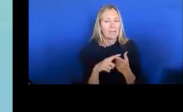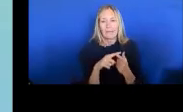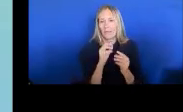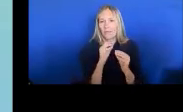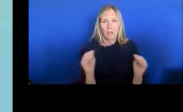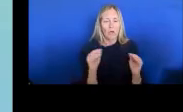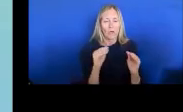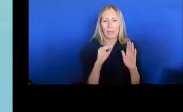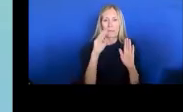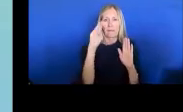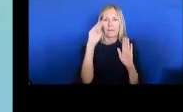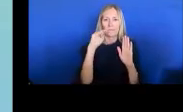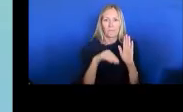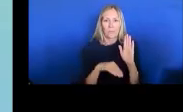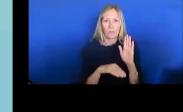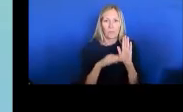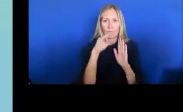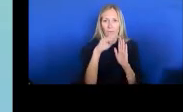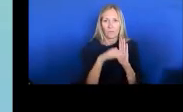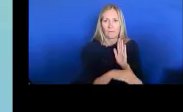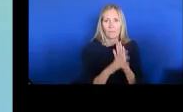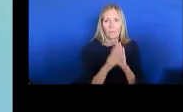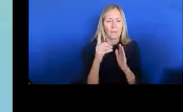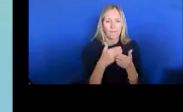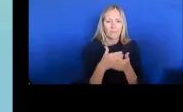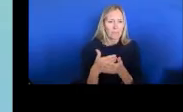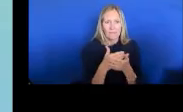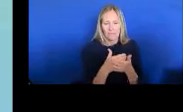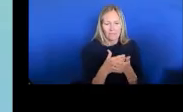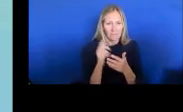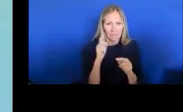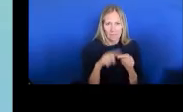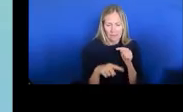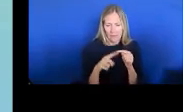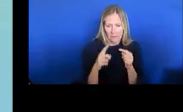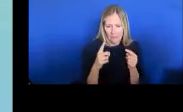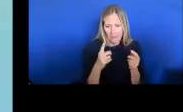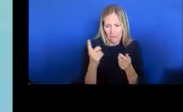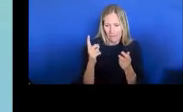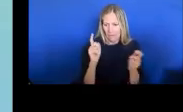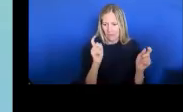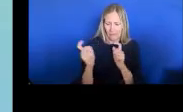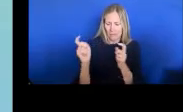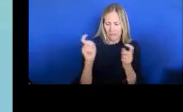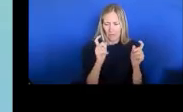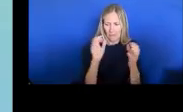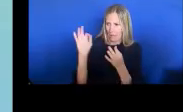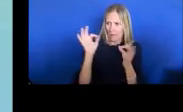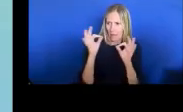the infant is unable to modulate their state or movement in response to noise, and some infants may become